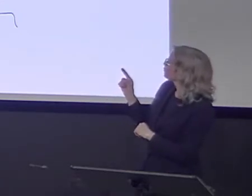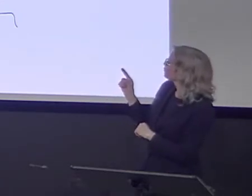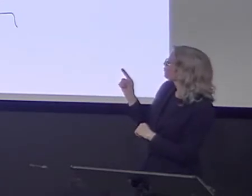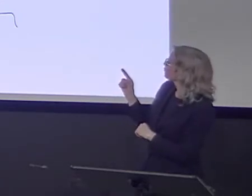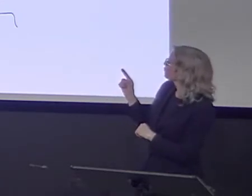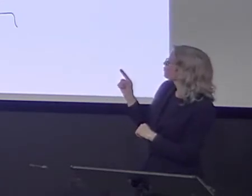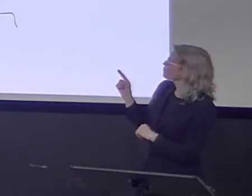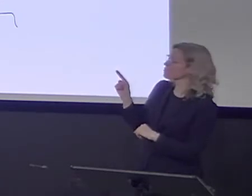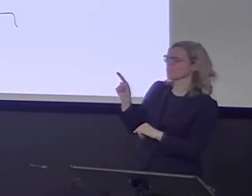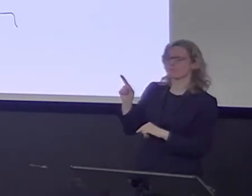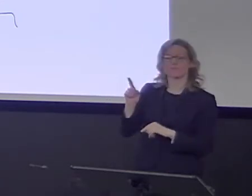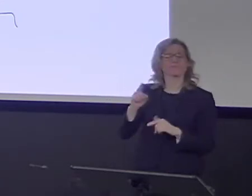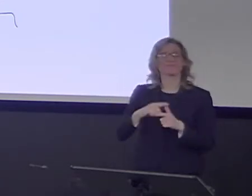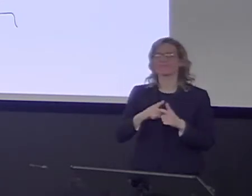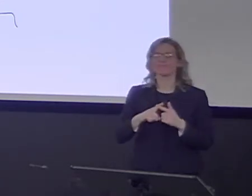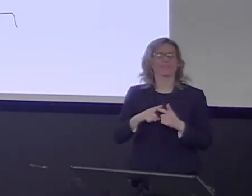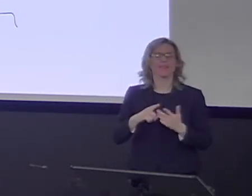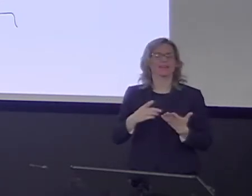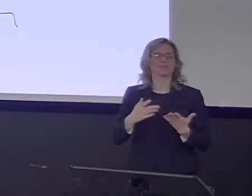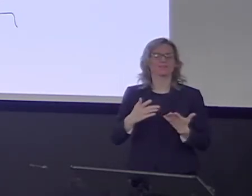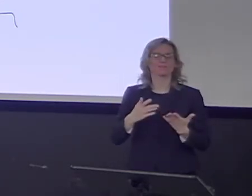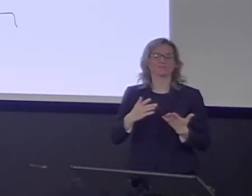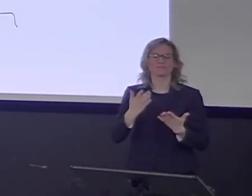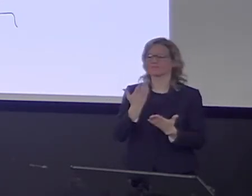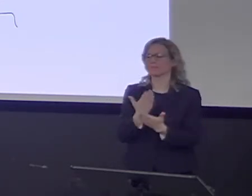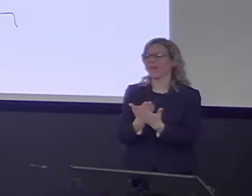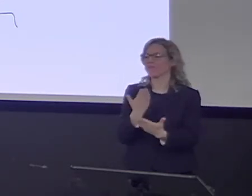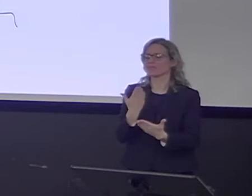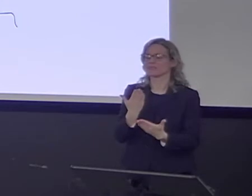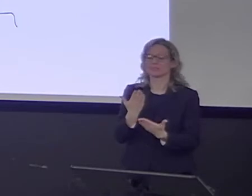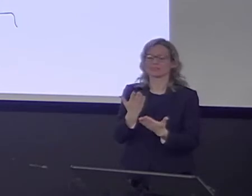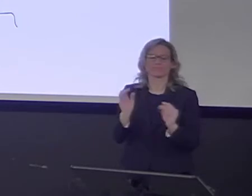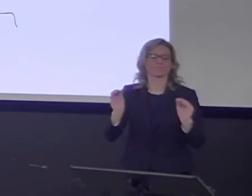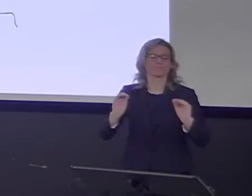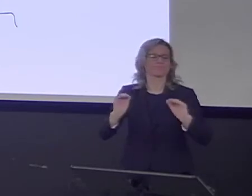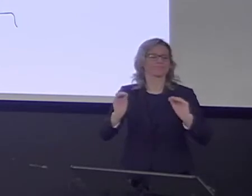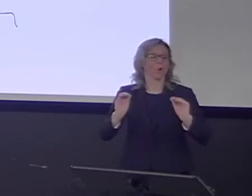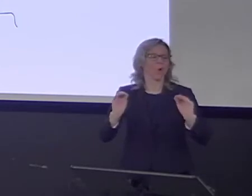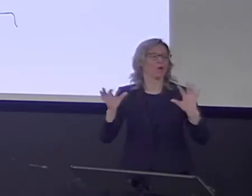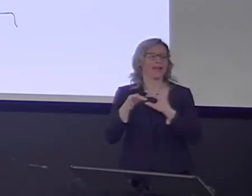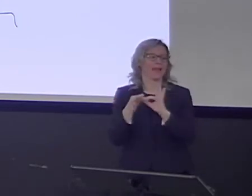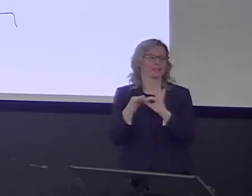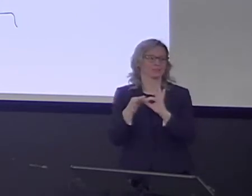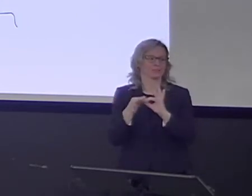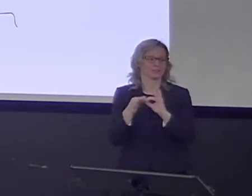then we would say that that is evidence for no connection between the individuals.